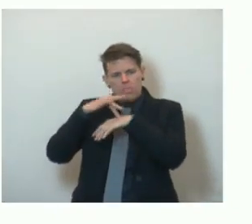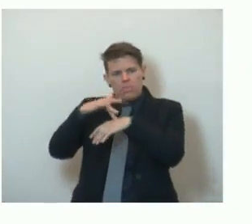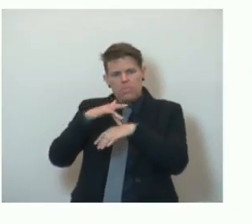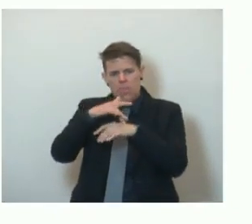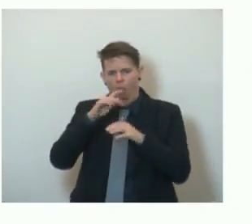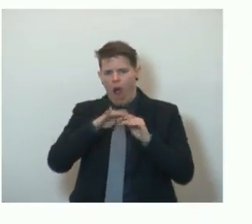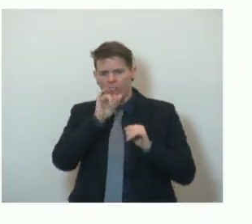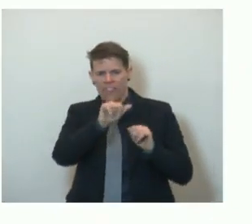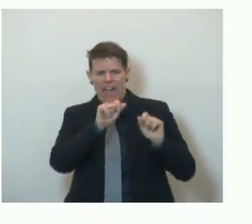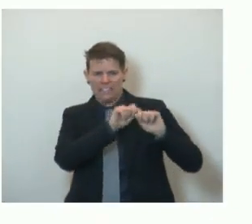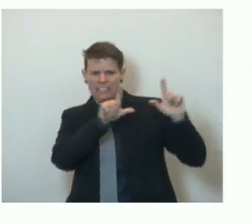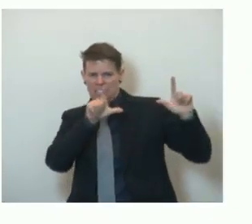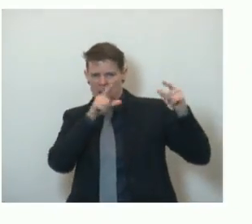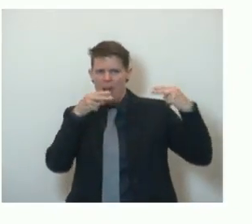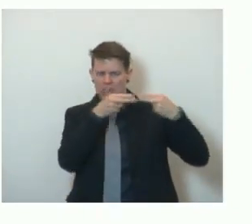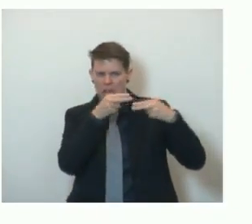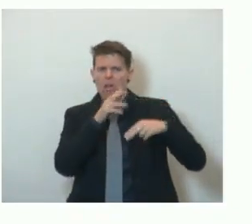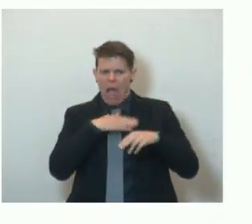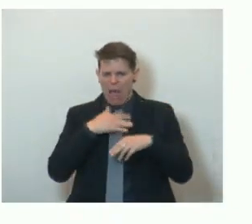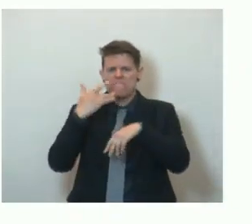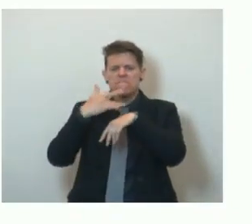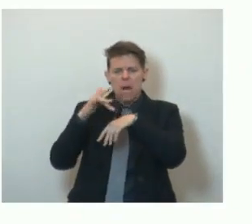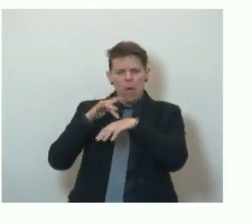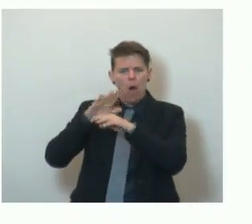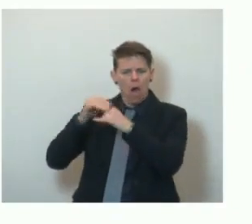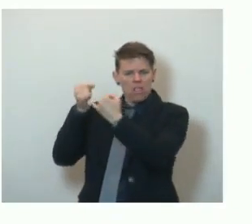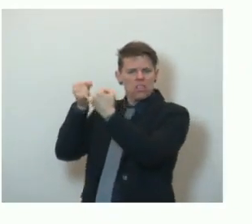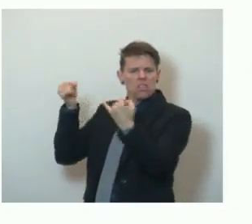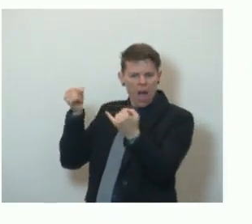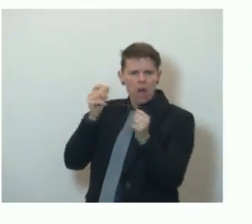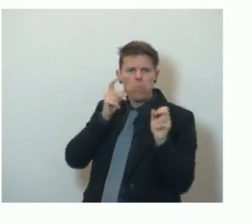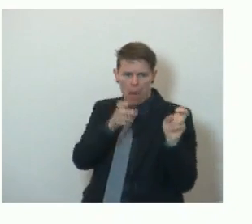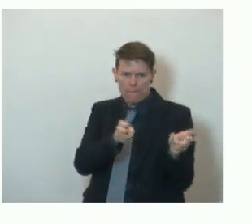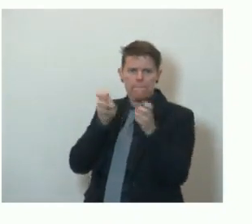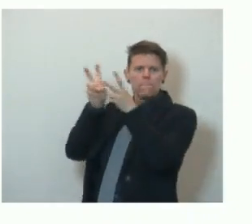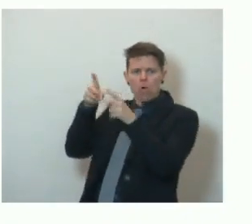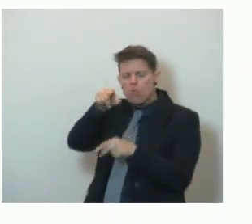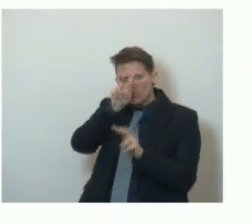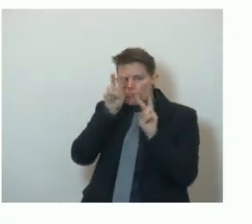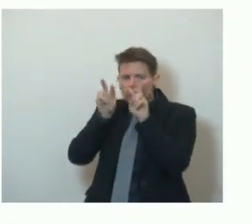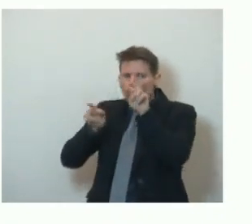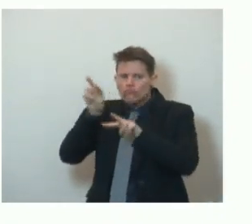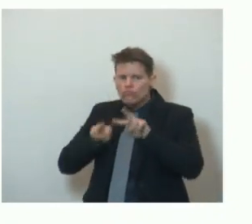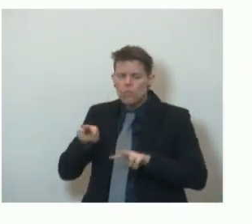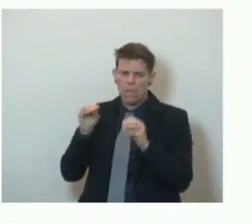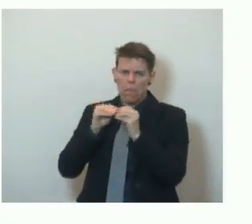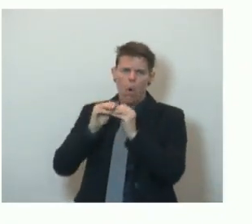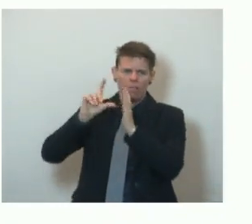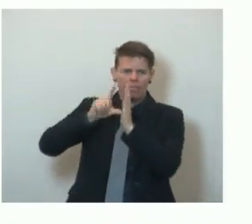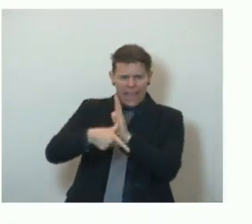WE’RE ALMOST DONE NOW. I DON’T WANT TO SPEND A LOT OF TIME IN THIS SLIDE. IT IS AVAILABLE ONLINE.